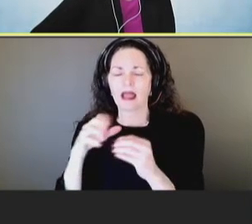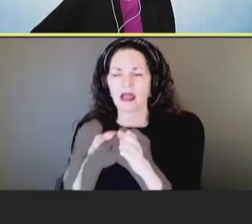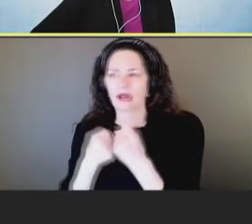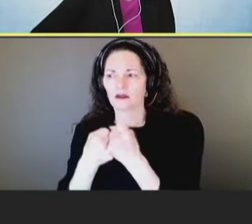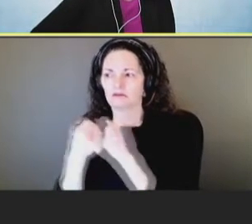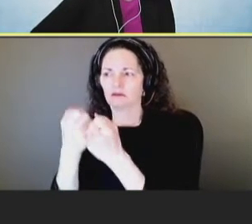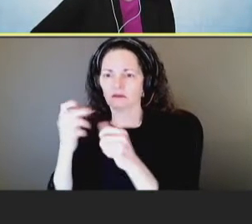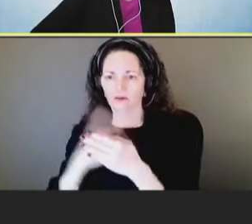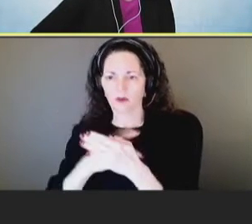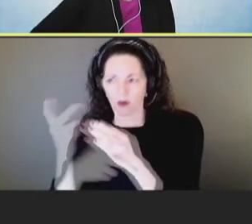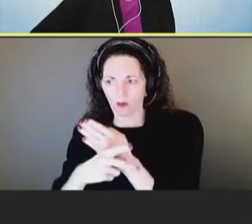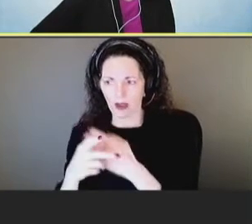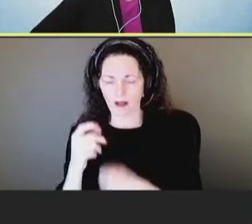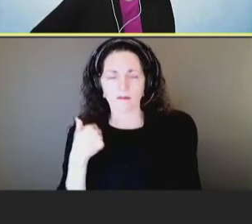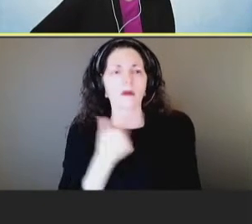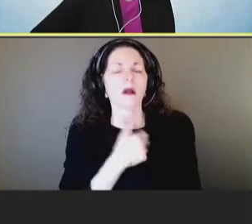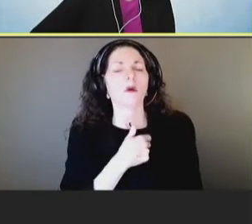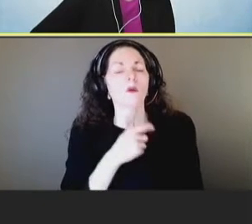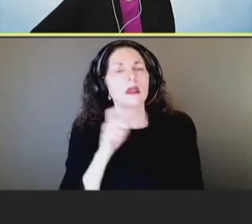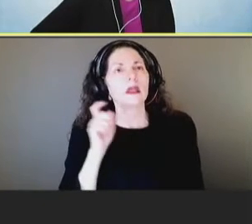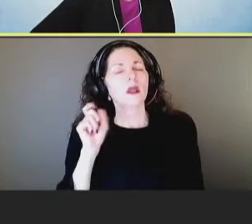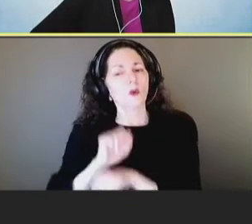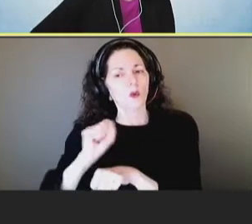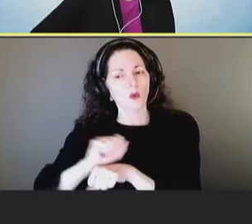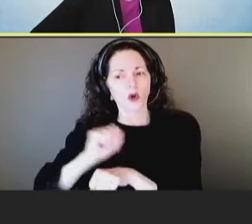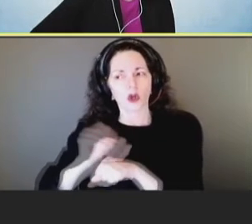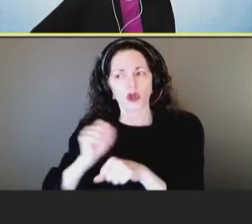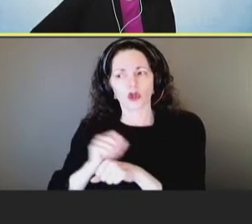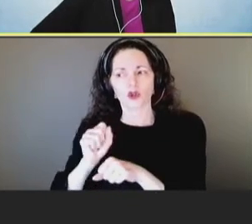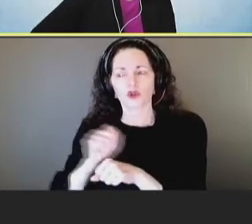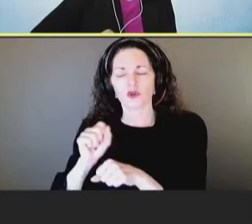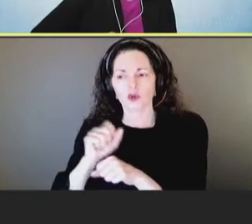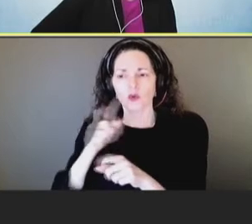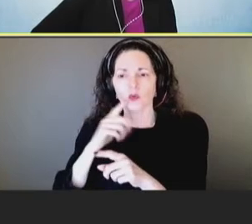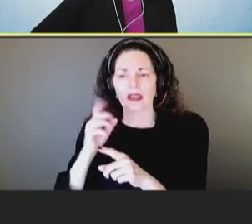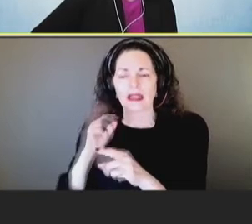on one hand, we work to accelerate pandemic response timelines. So, we're always looking